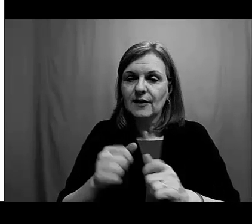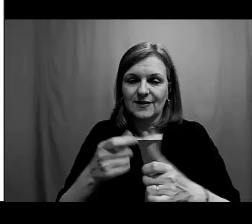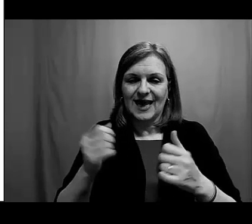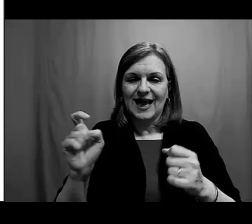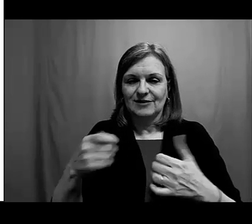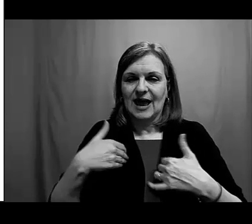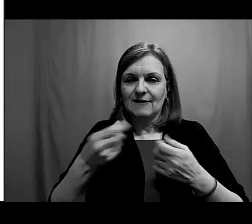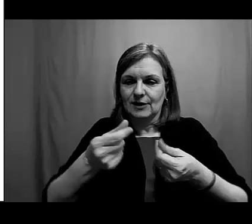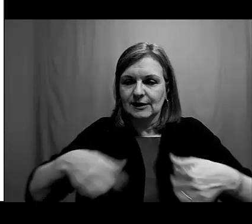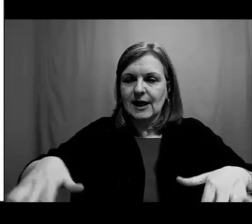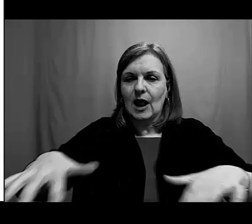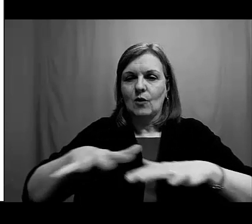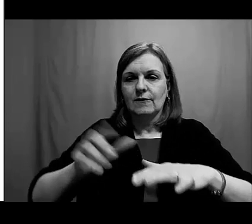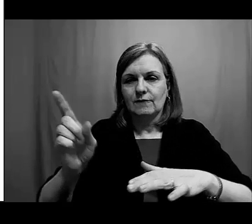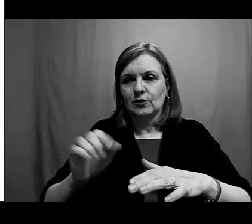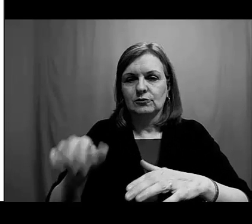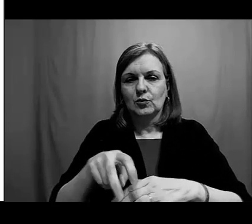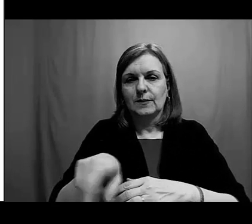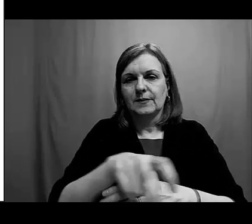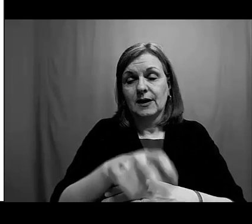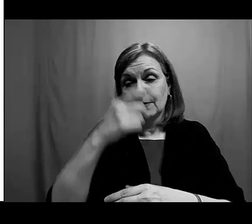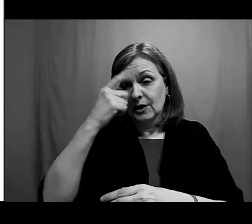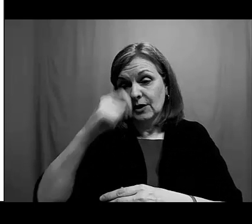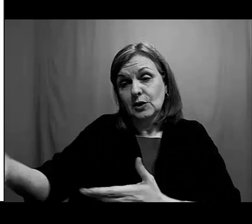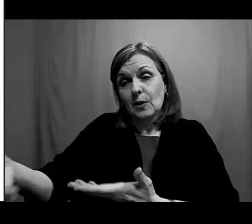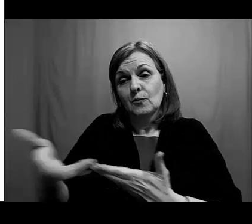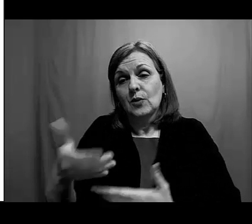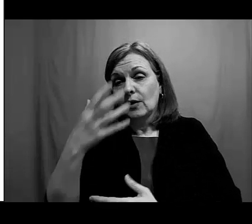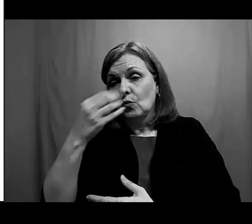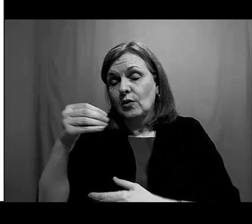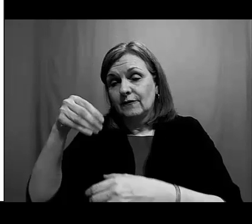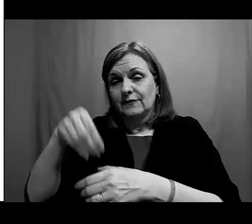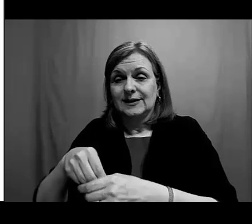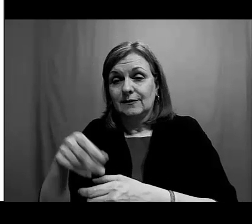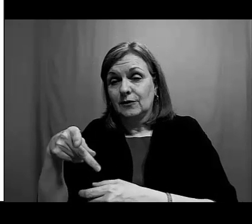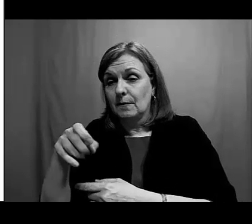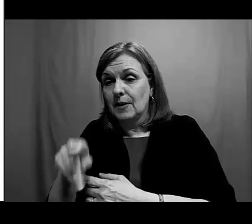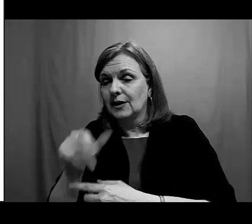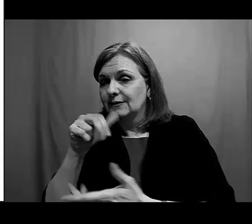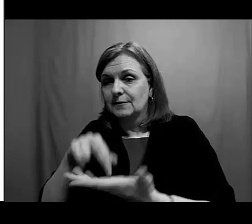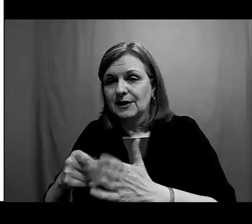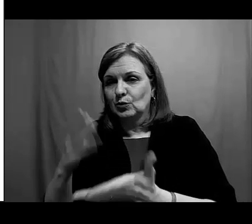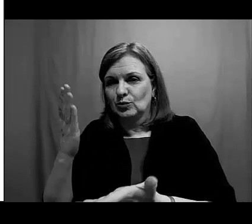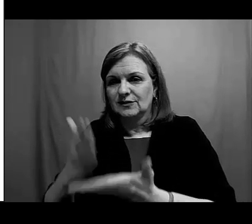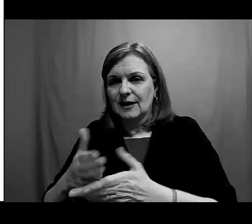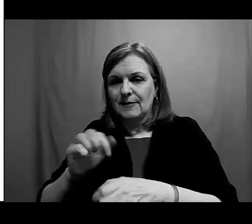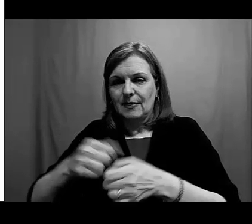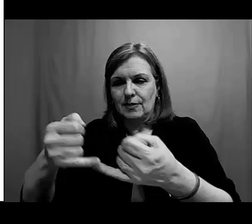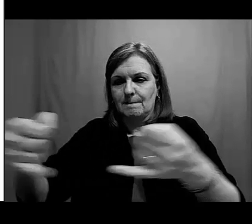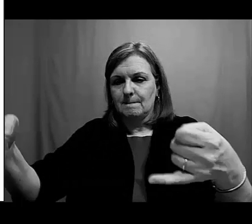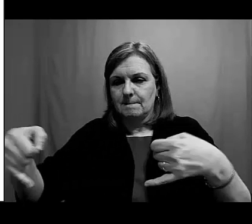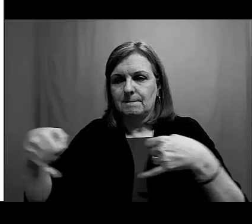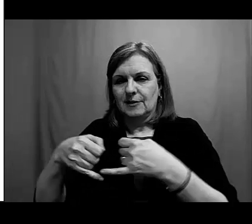Just because you reintroduce a wolf in to Yellowstone doesn't mean that when it gets to the border of Yellowstone it's gonna stop!!